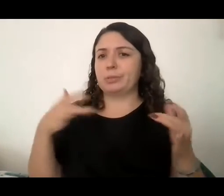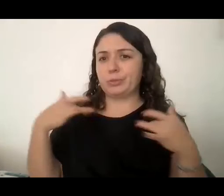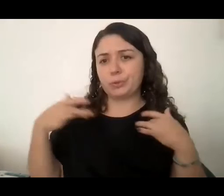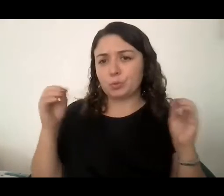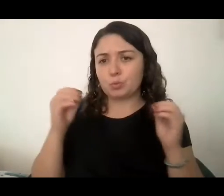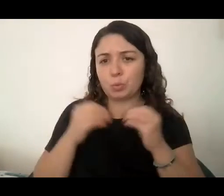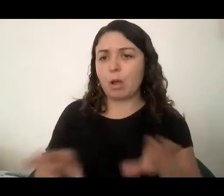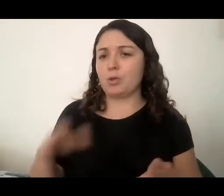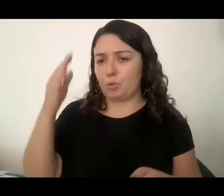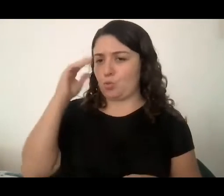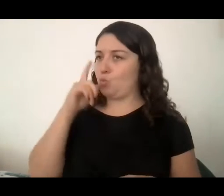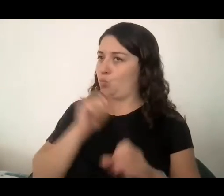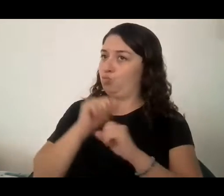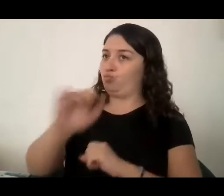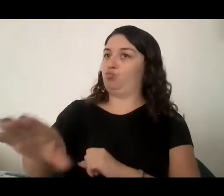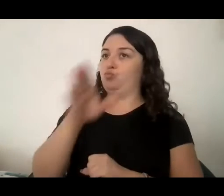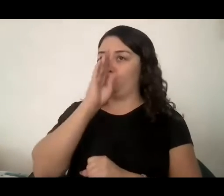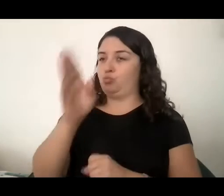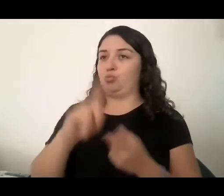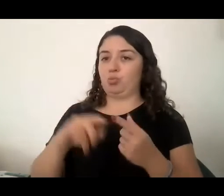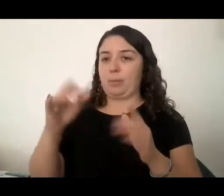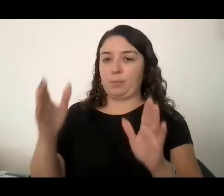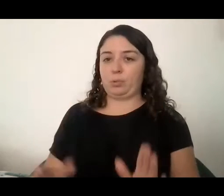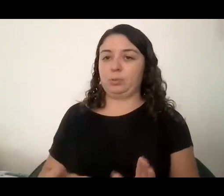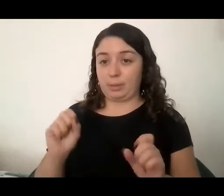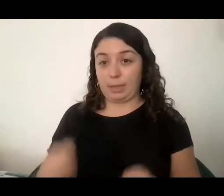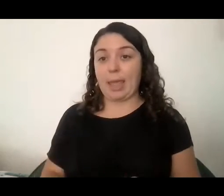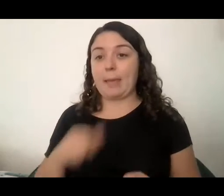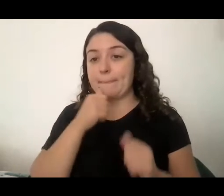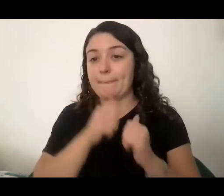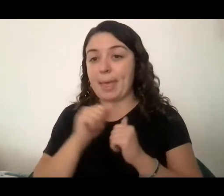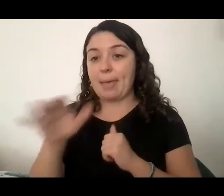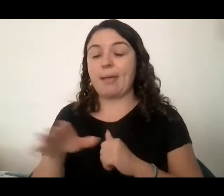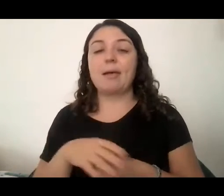like you know who to mail it to, you could mail it in, but generally that's